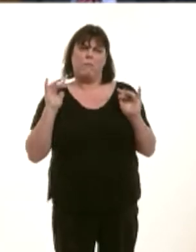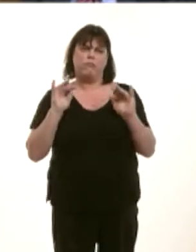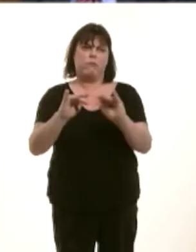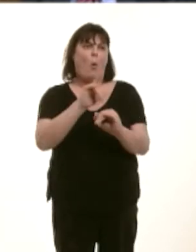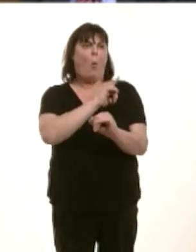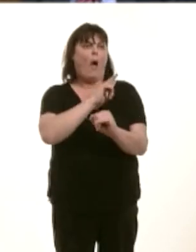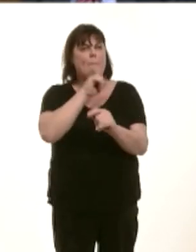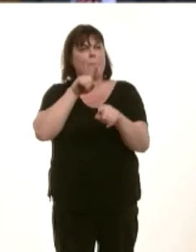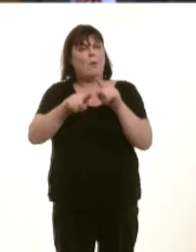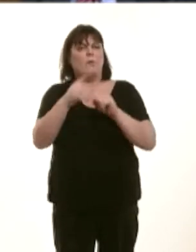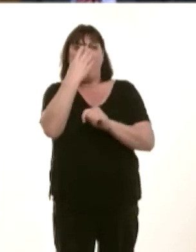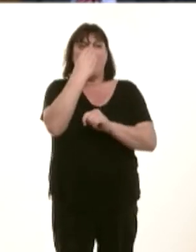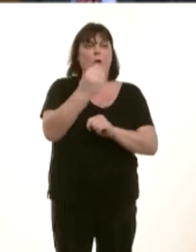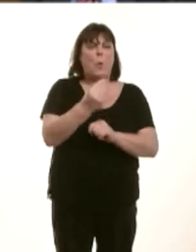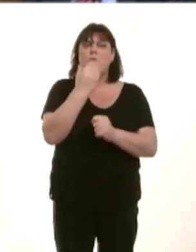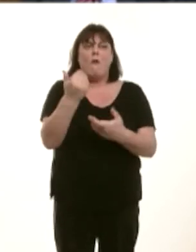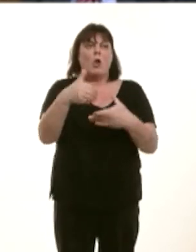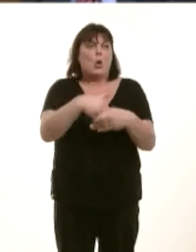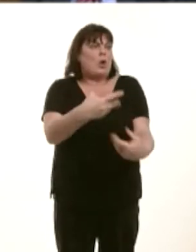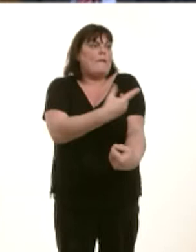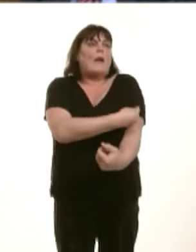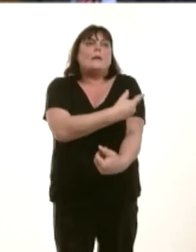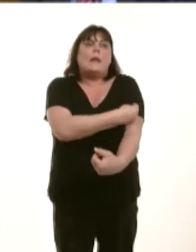strain of flu that was not identified as part of the vaccine for this year, presumably because